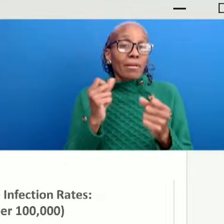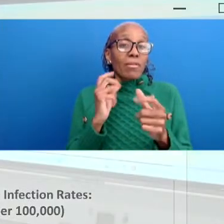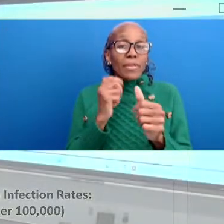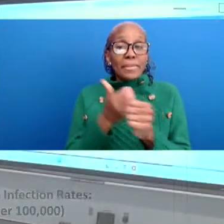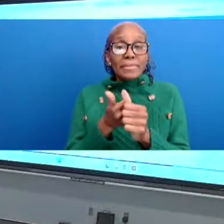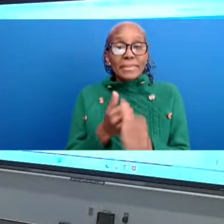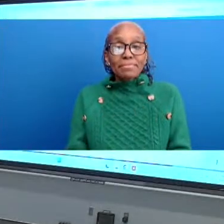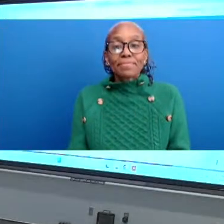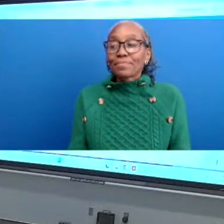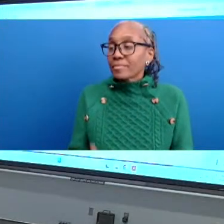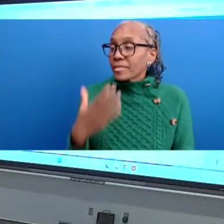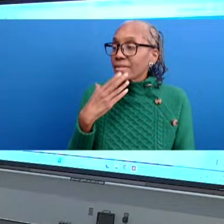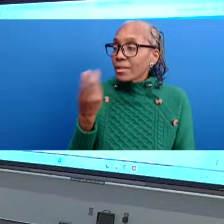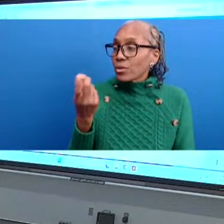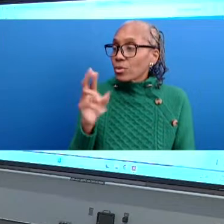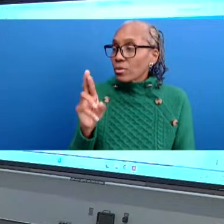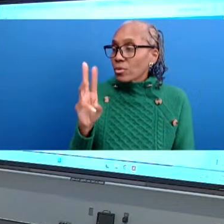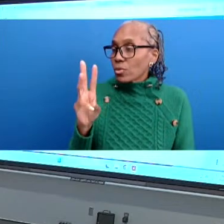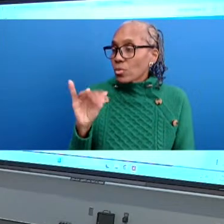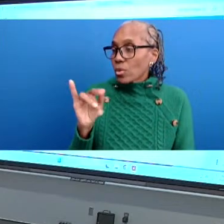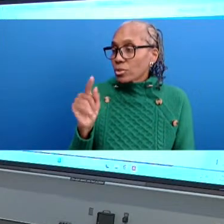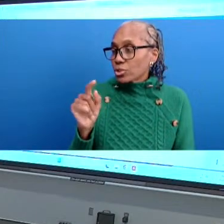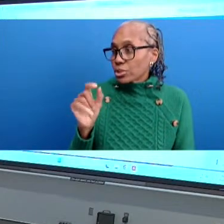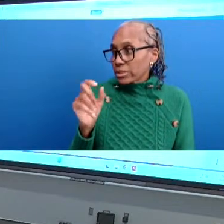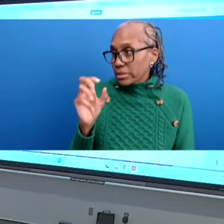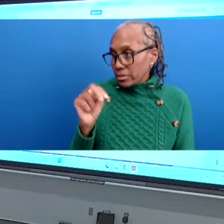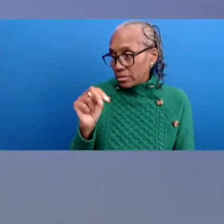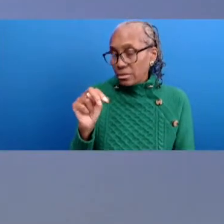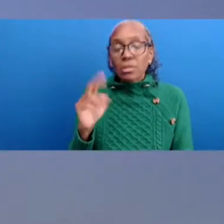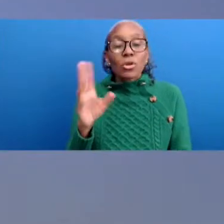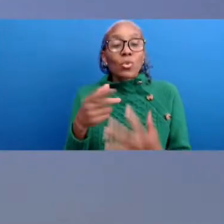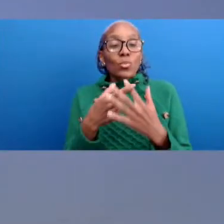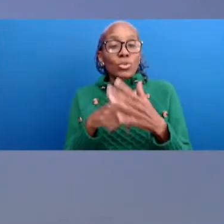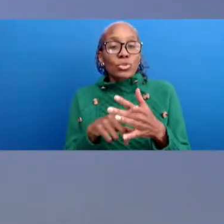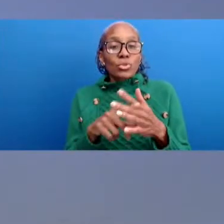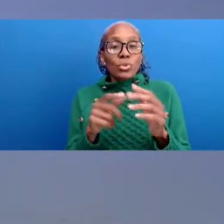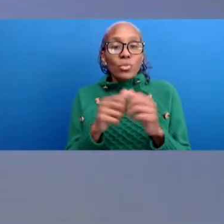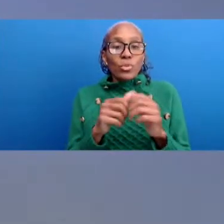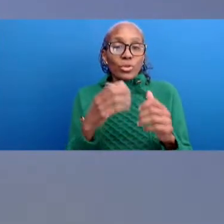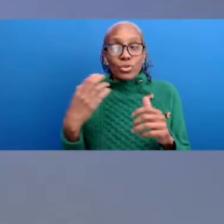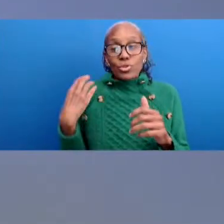TERM AND THAT IS THAT IS FOR MY